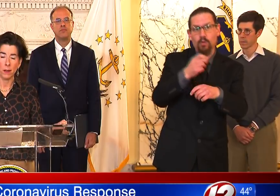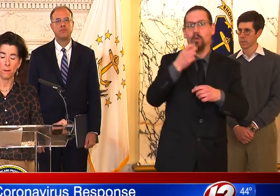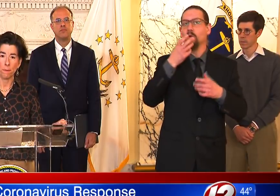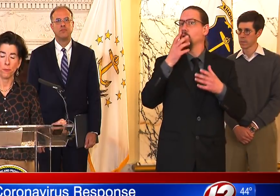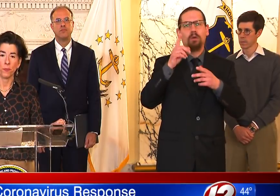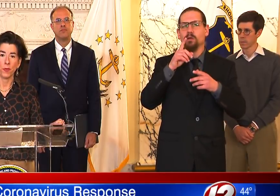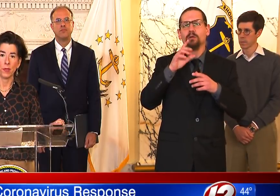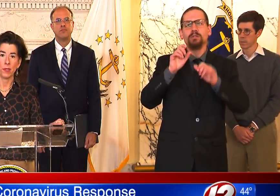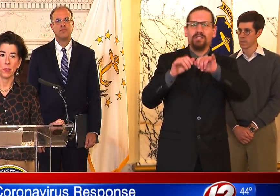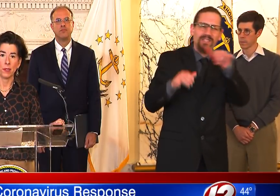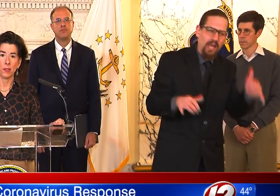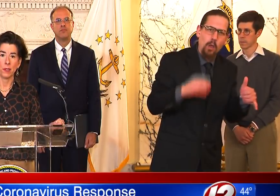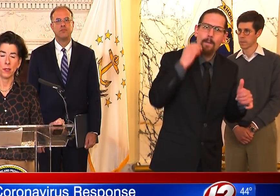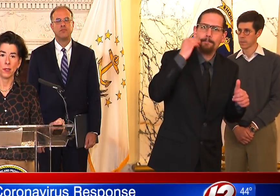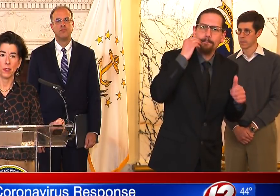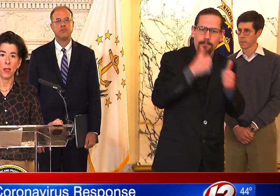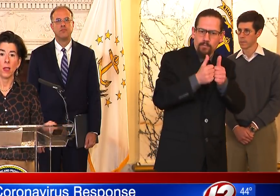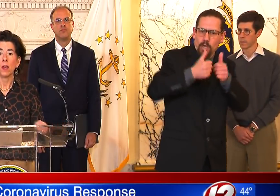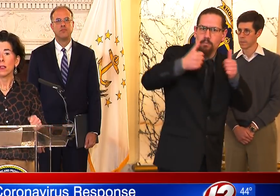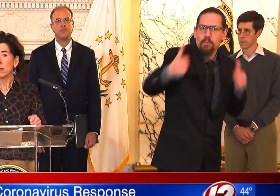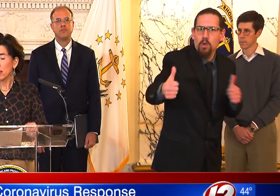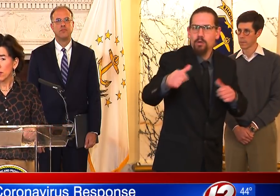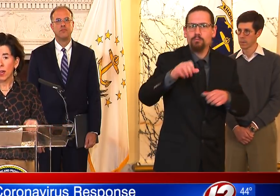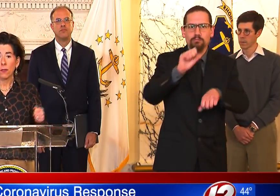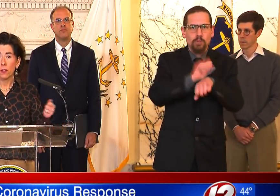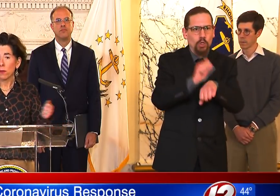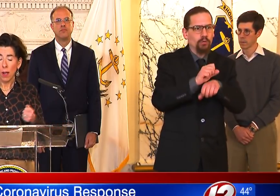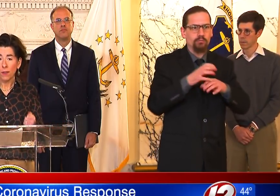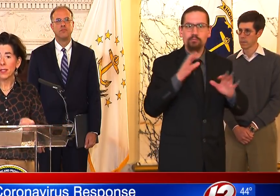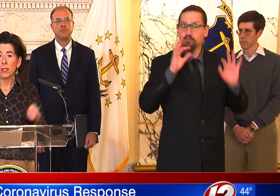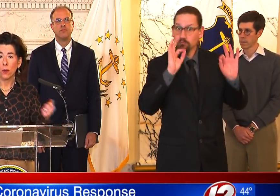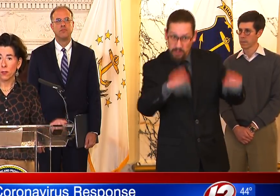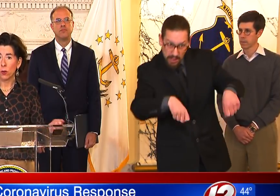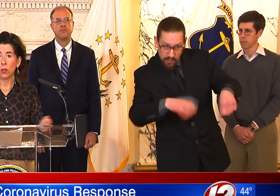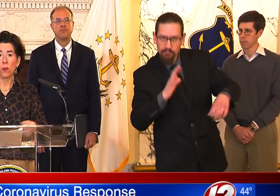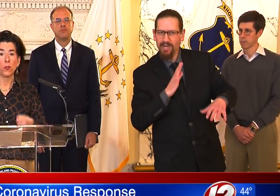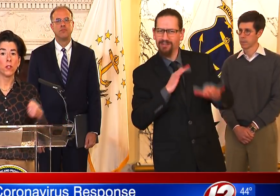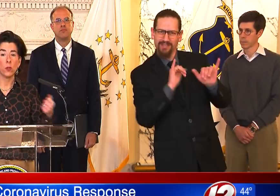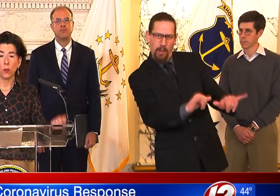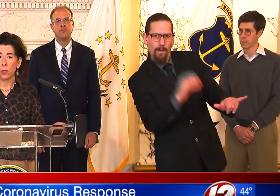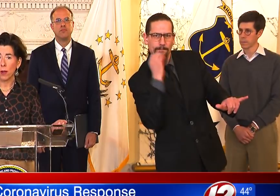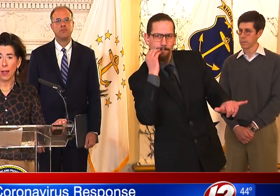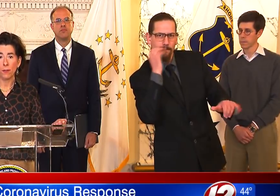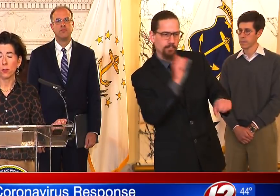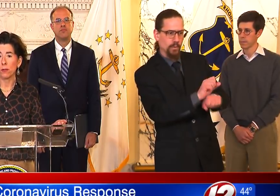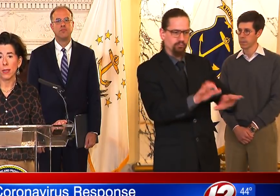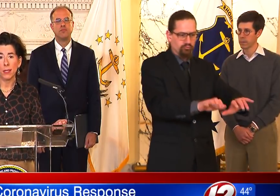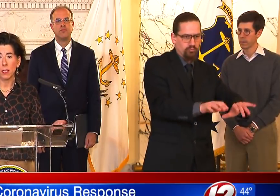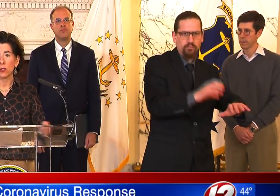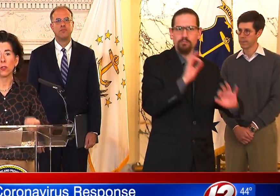IT SAFELY. YOU SHOULD NOT LEAVE YOUR HOUSE UNDER ANY CIRCUMSTANCES IF YOU